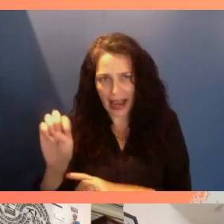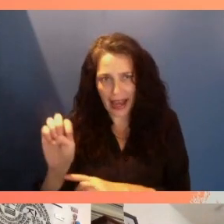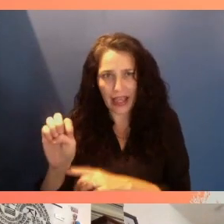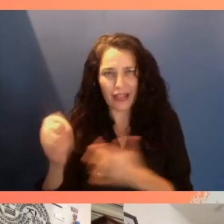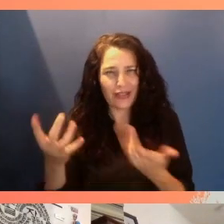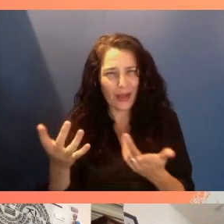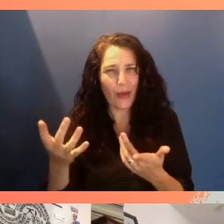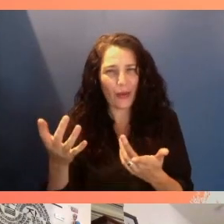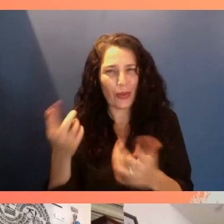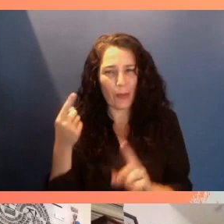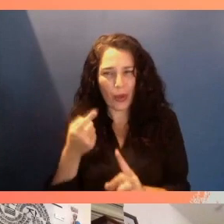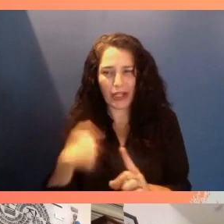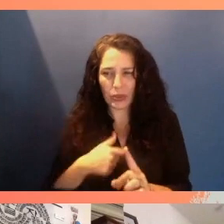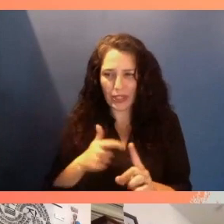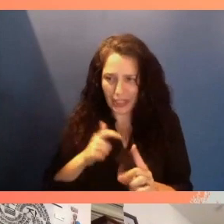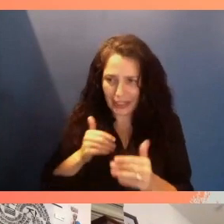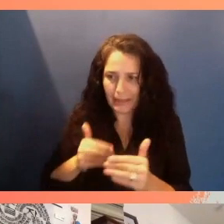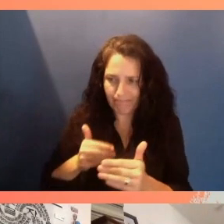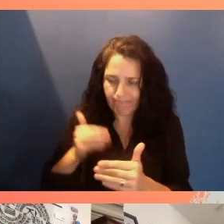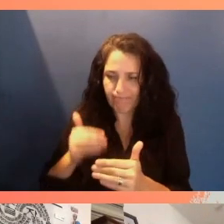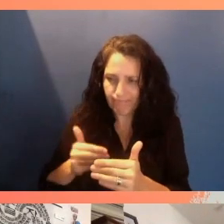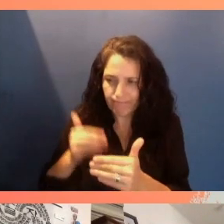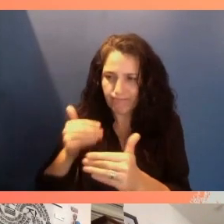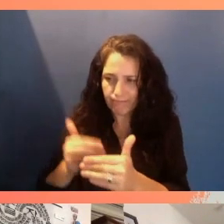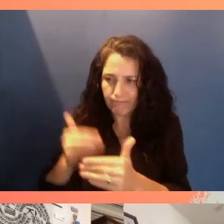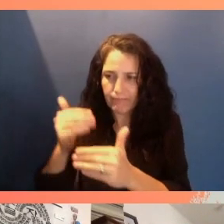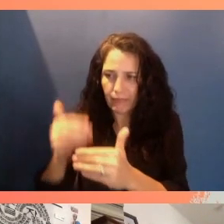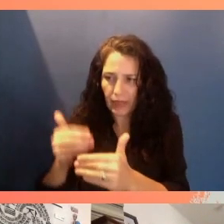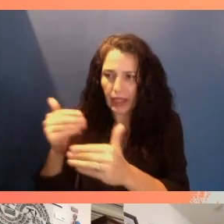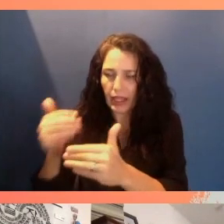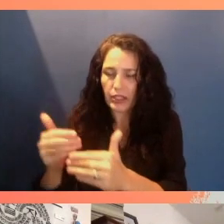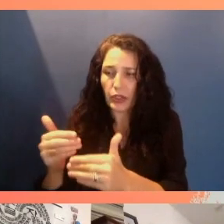because the people closest to the issue are the closest to the solution.